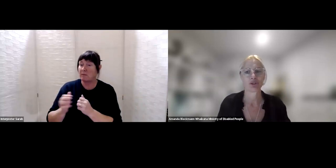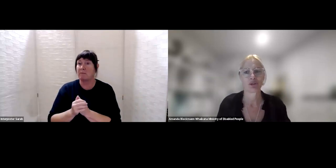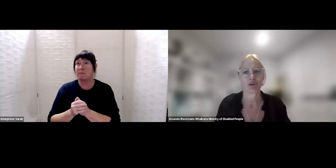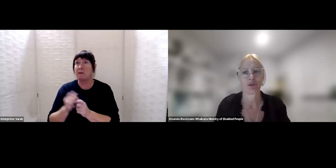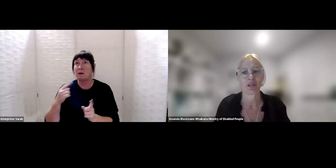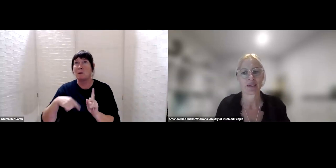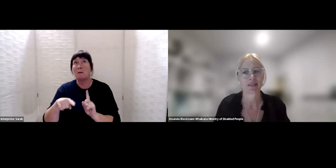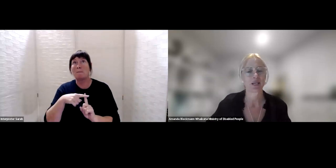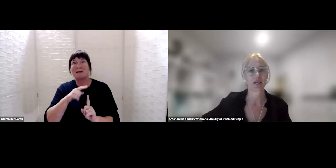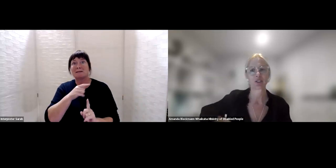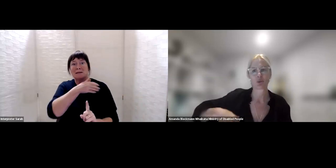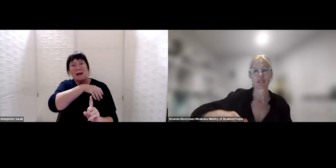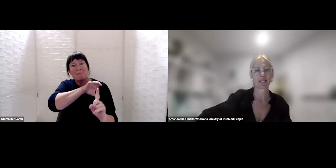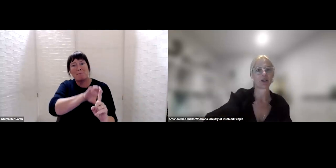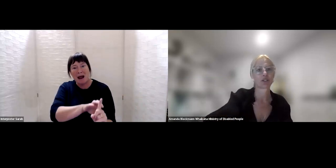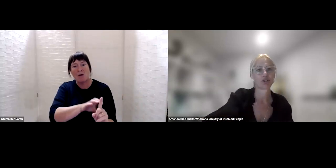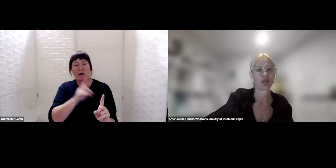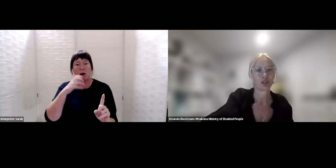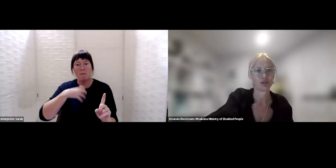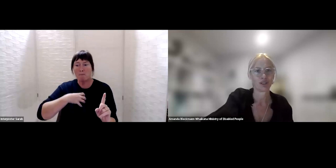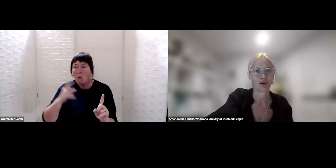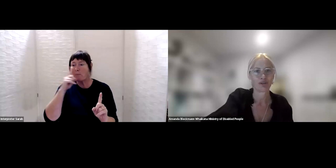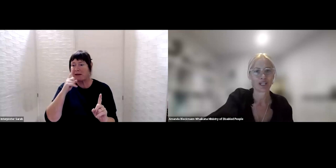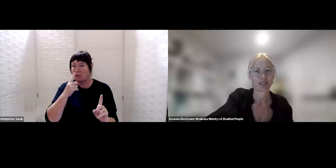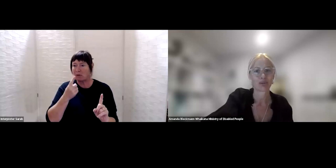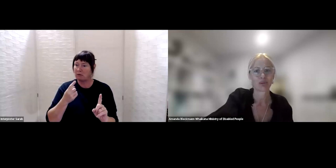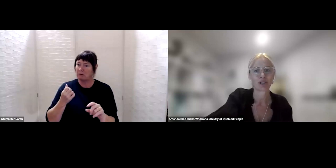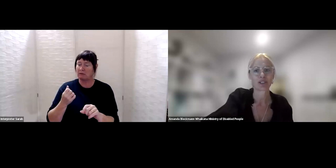to exercise choice and control over their support.